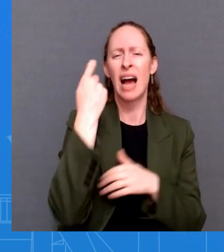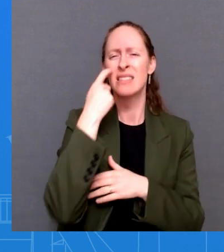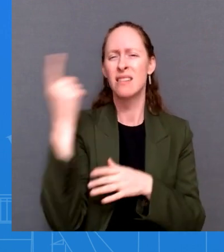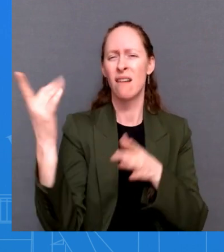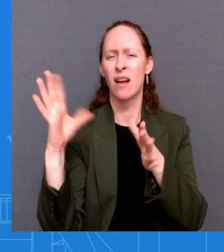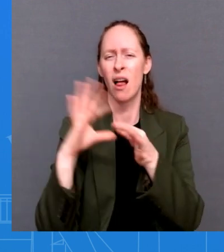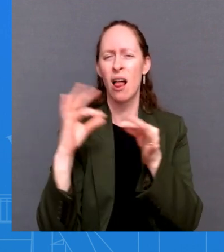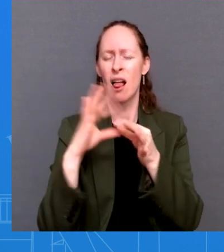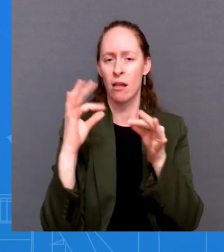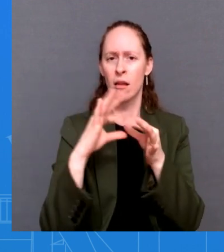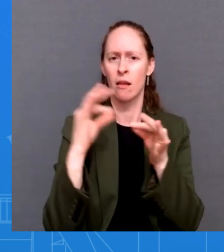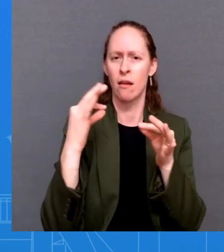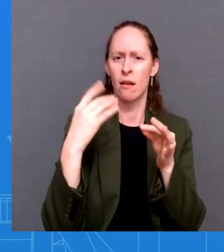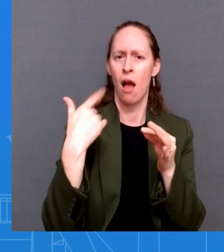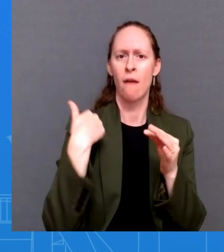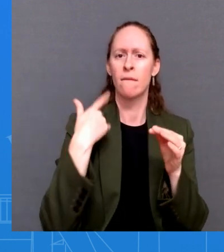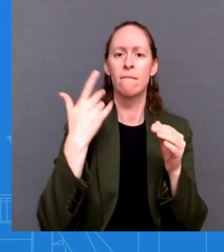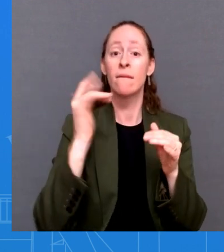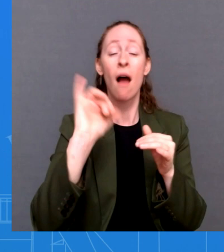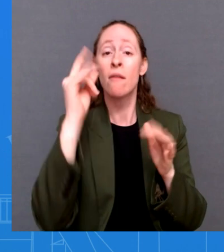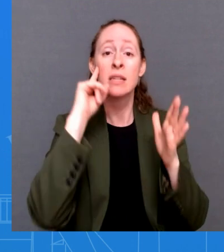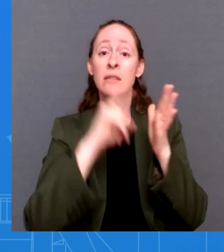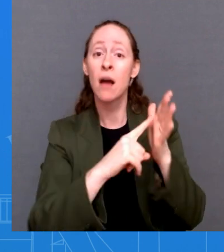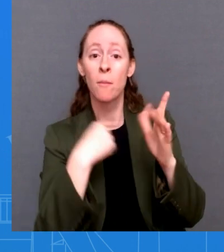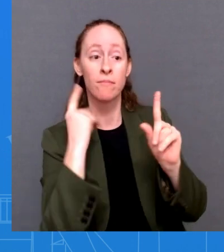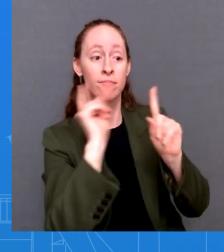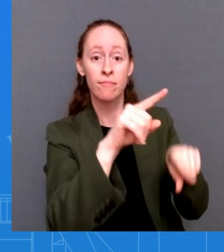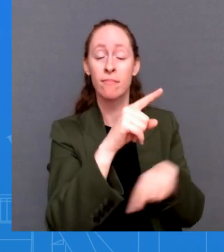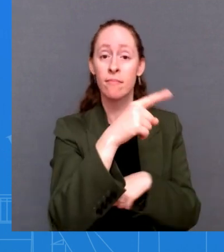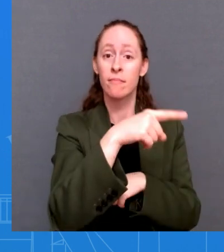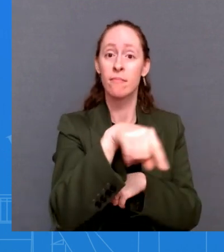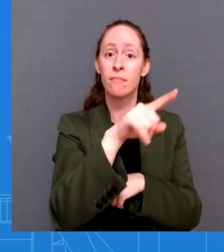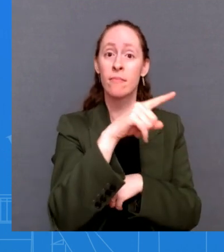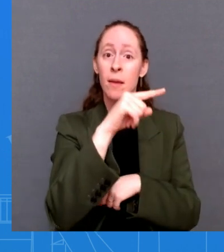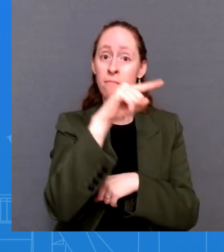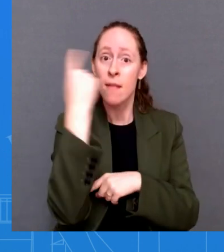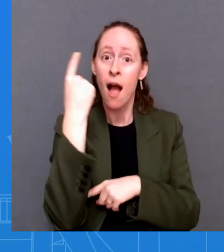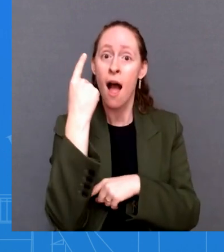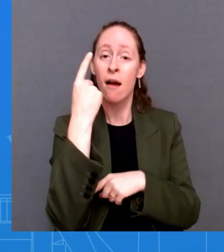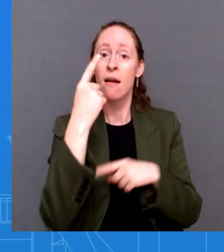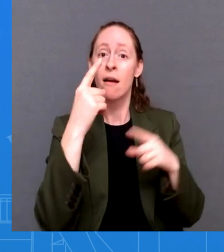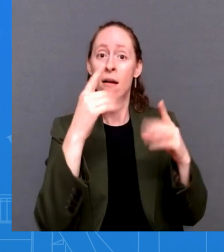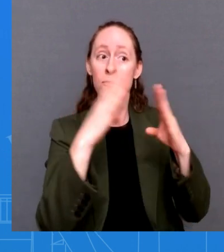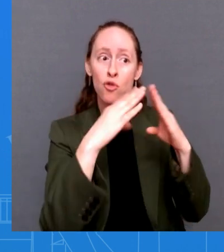that will be happening this Labor Day weekend is exactly to address these health disparities